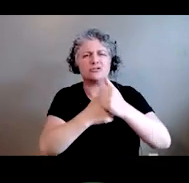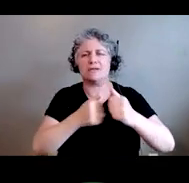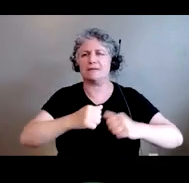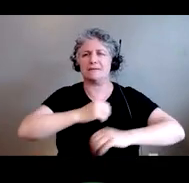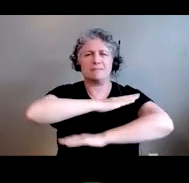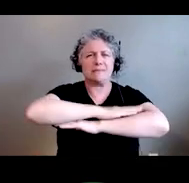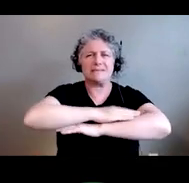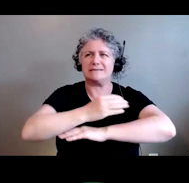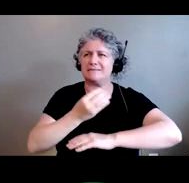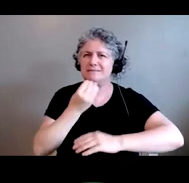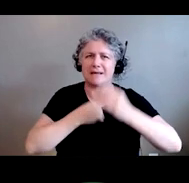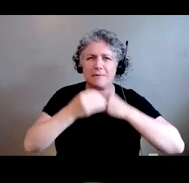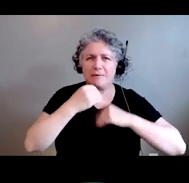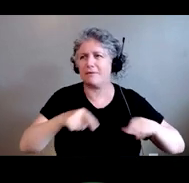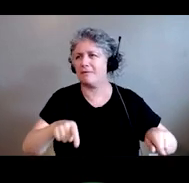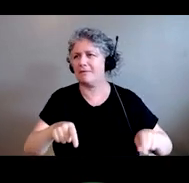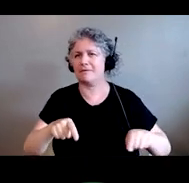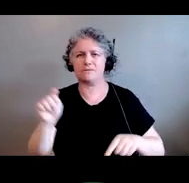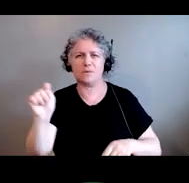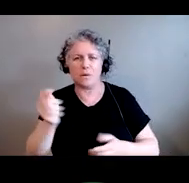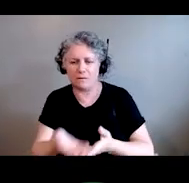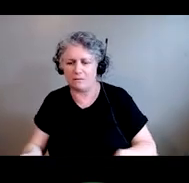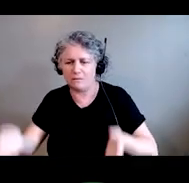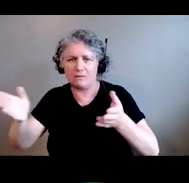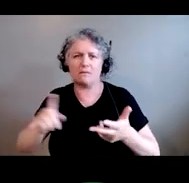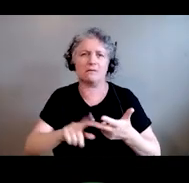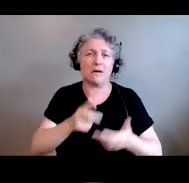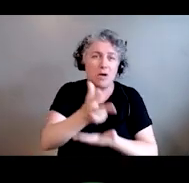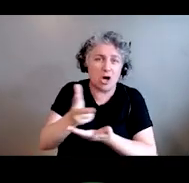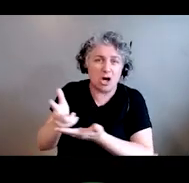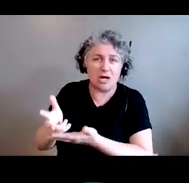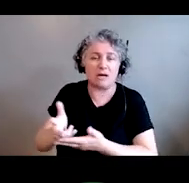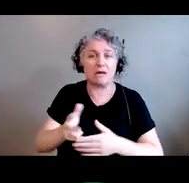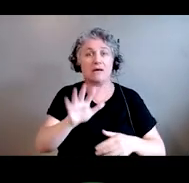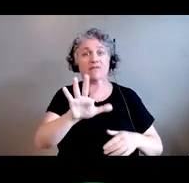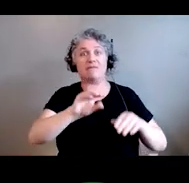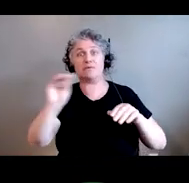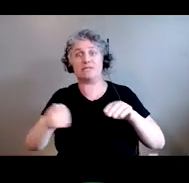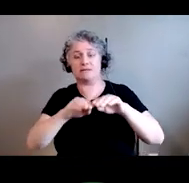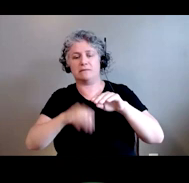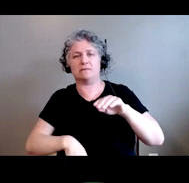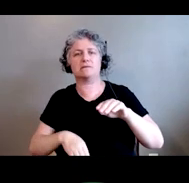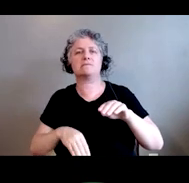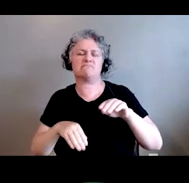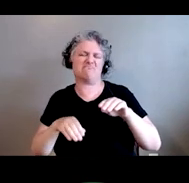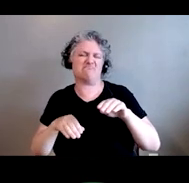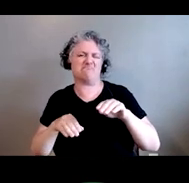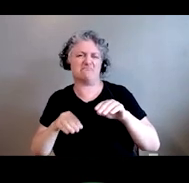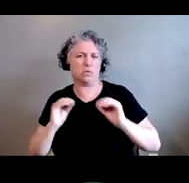We identified 5 hotspot categories of infrastructure that presented the highest level of friction to the experience in nature.